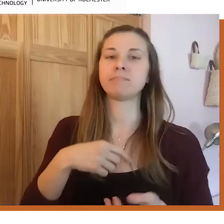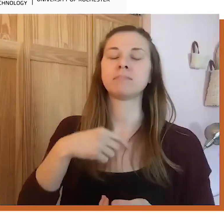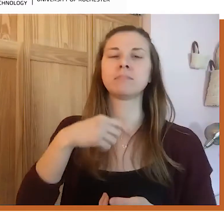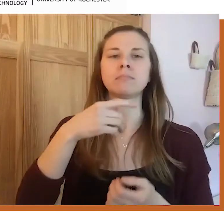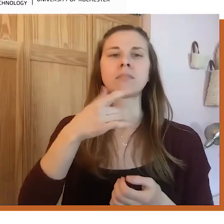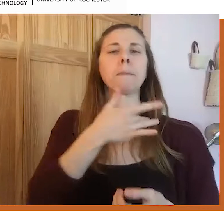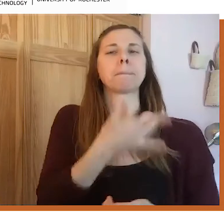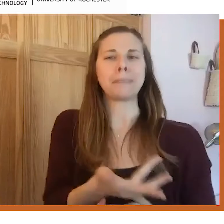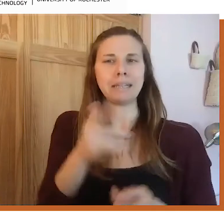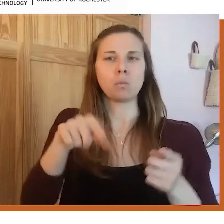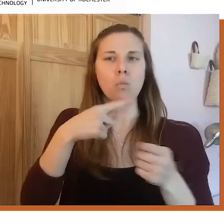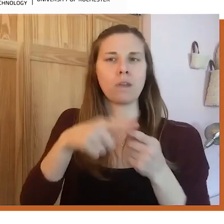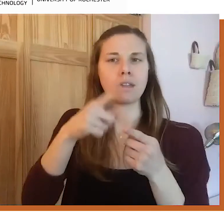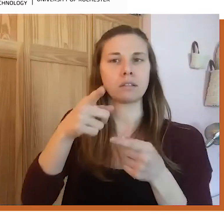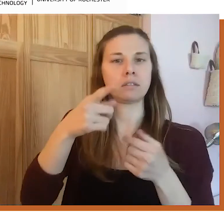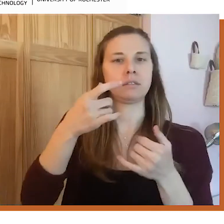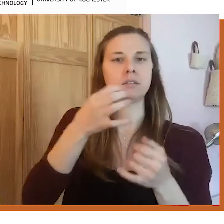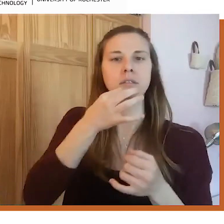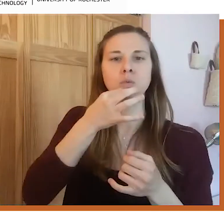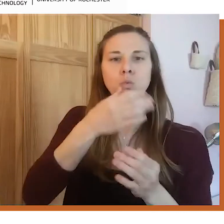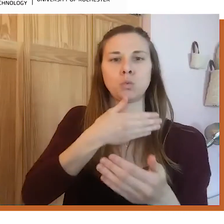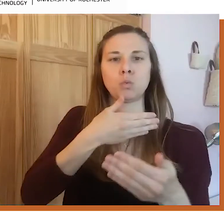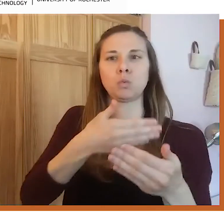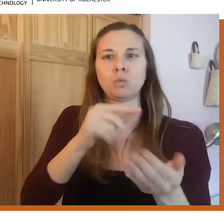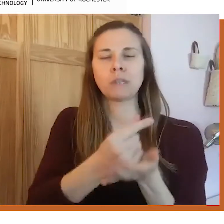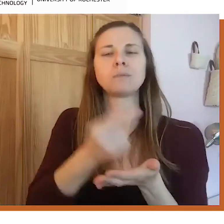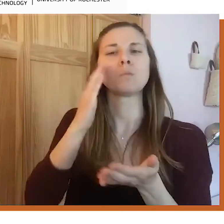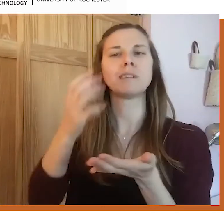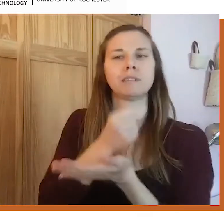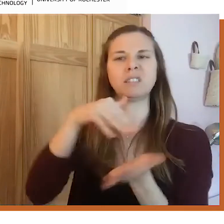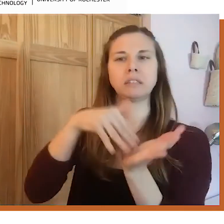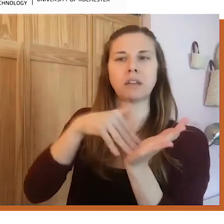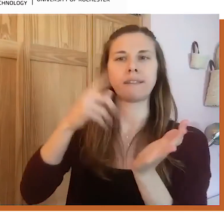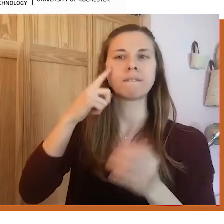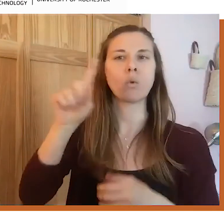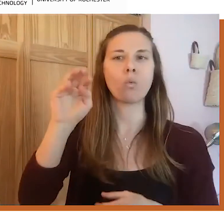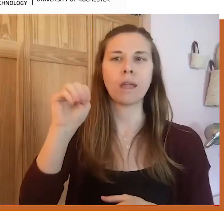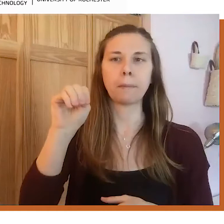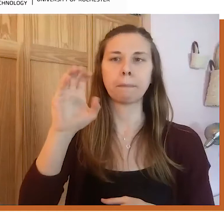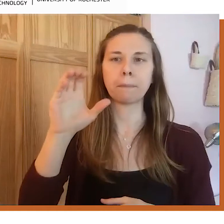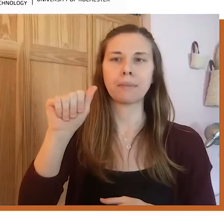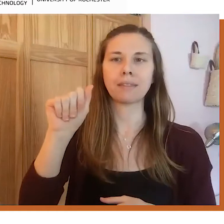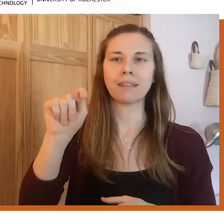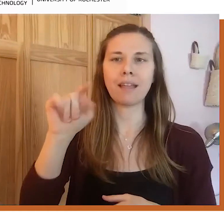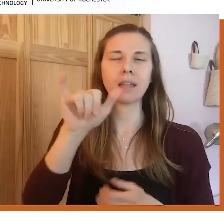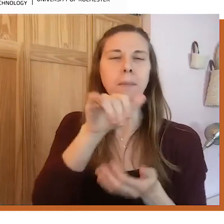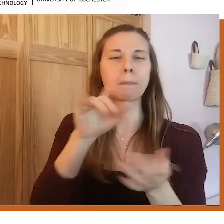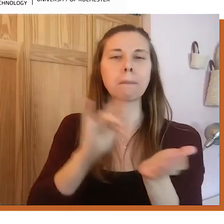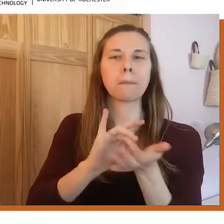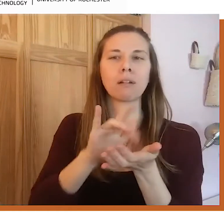Once I graduated-- well, really, when I was getting closer to graduation-- I started studying for the MCAT,